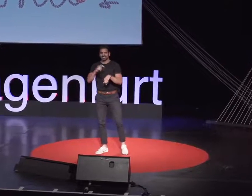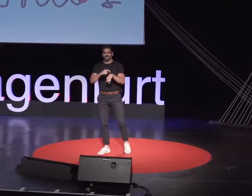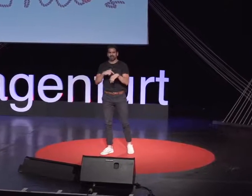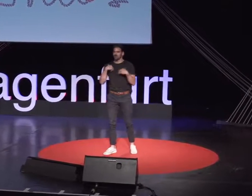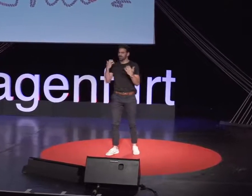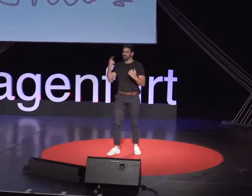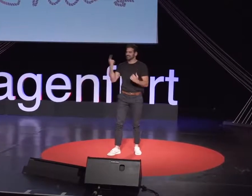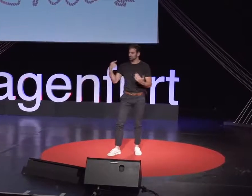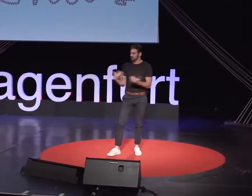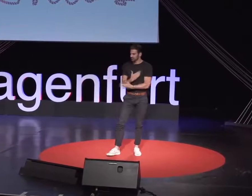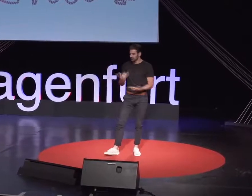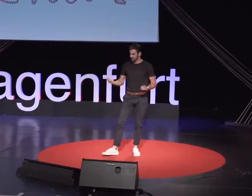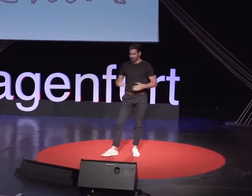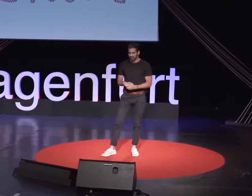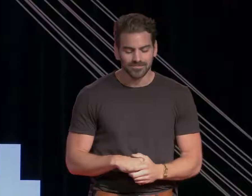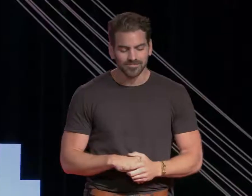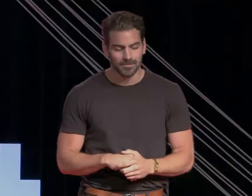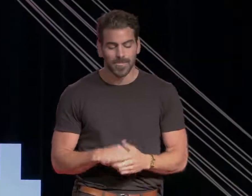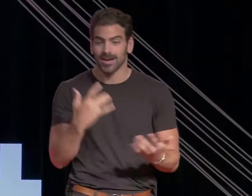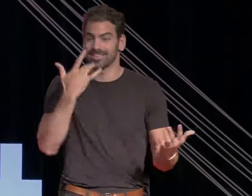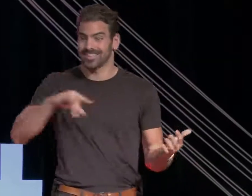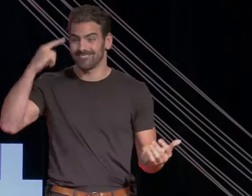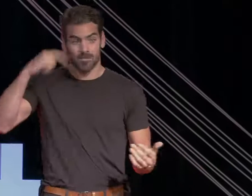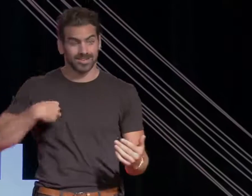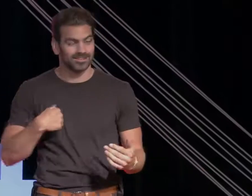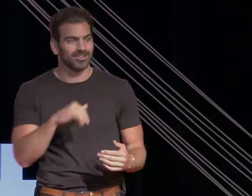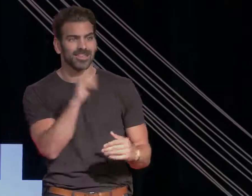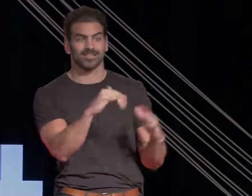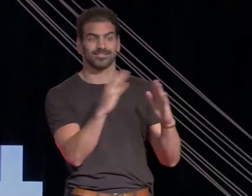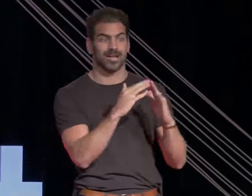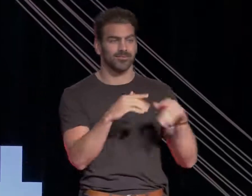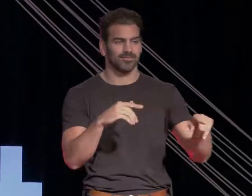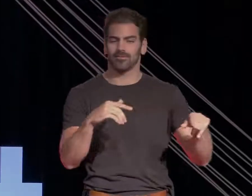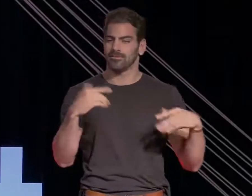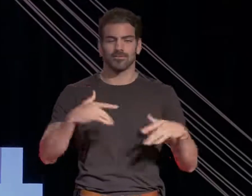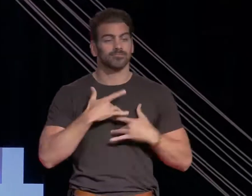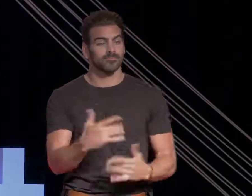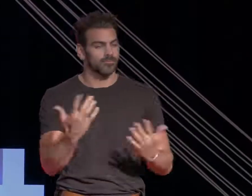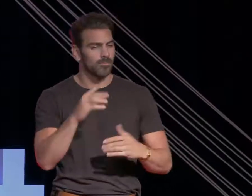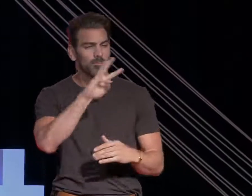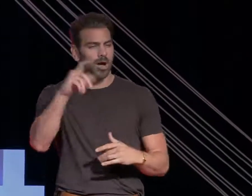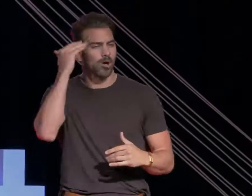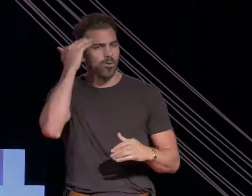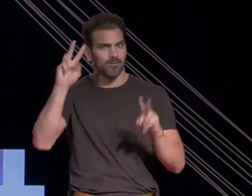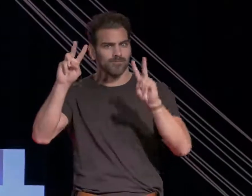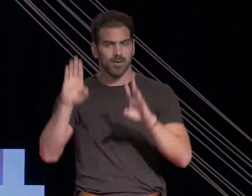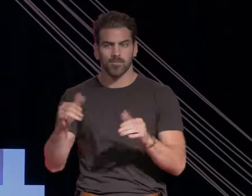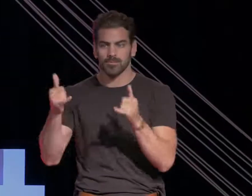i wanted something new lucky for me naples florida is home to some of the us olympics volleyball team